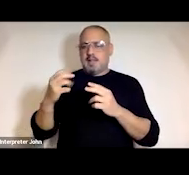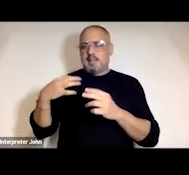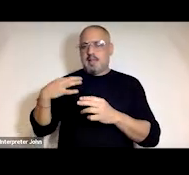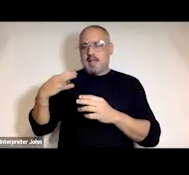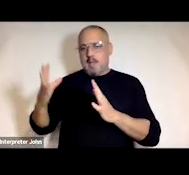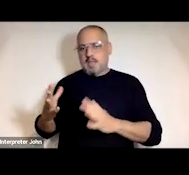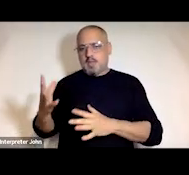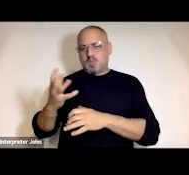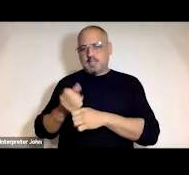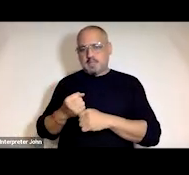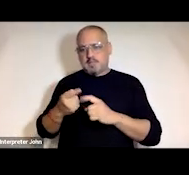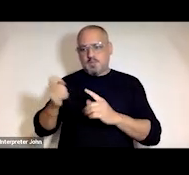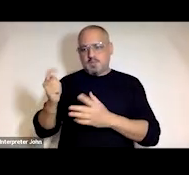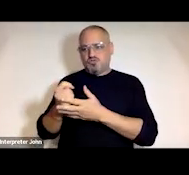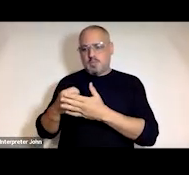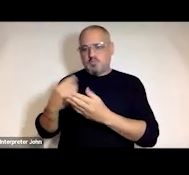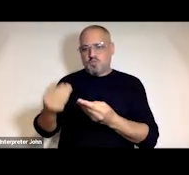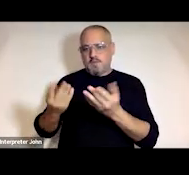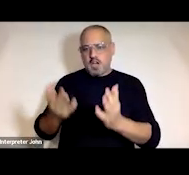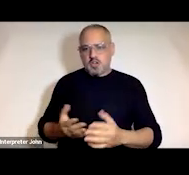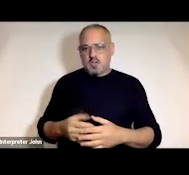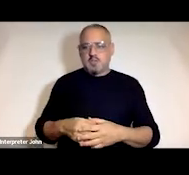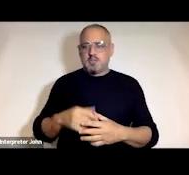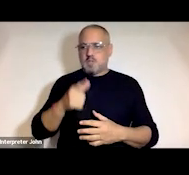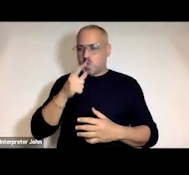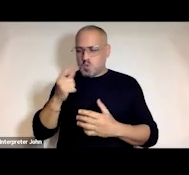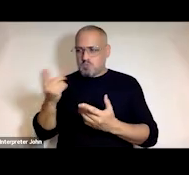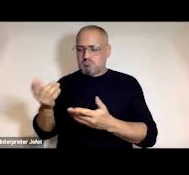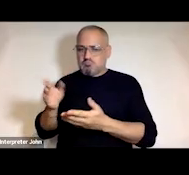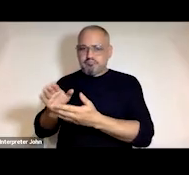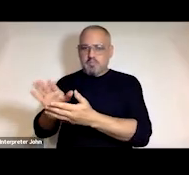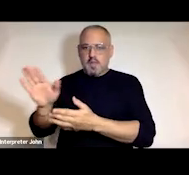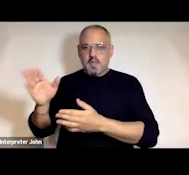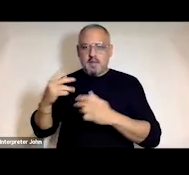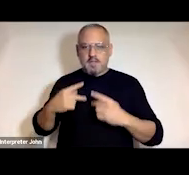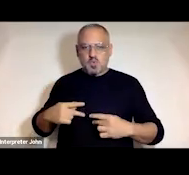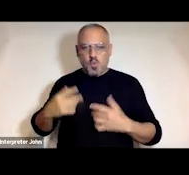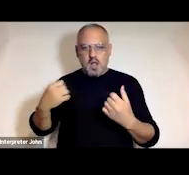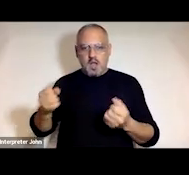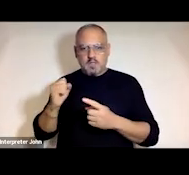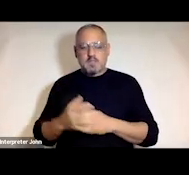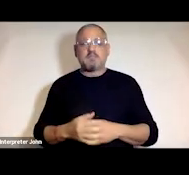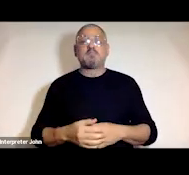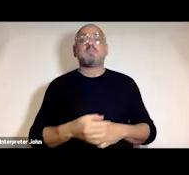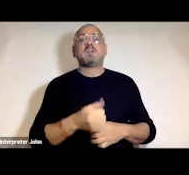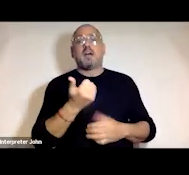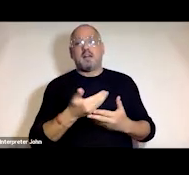from their treatment providers that treat their physical health conditions. Another thing is that if a person